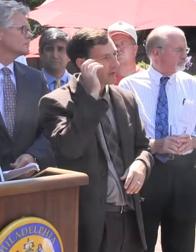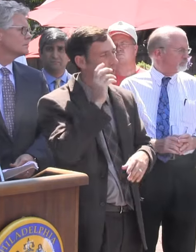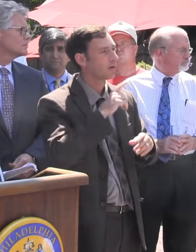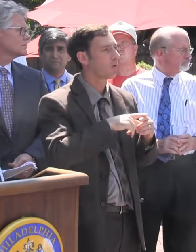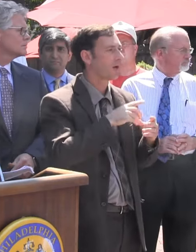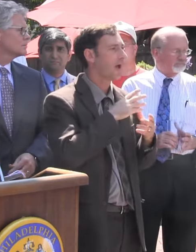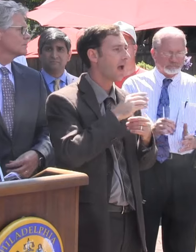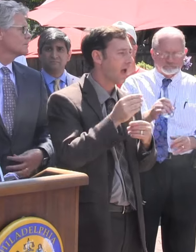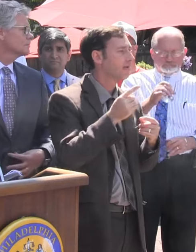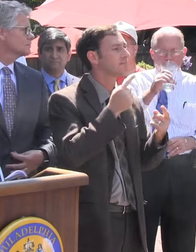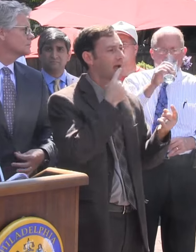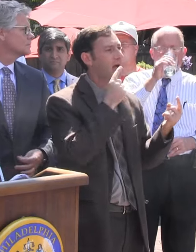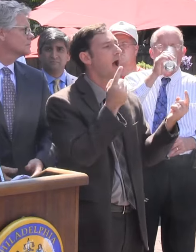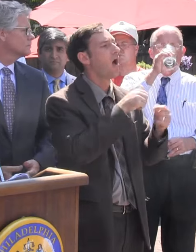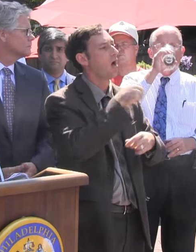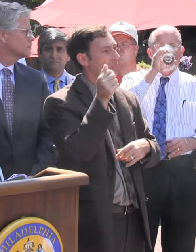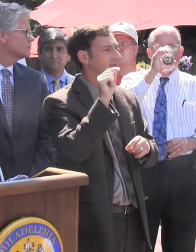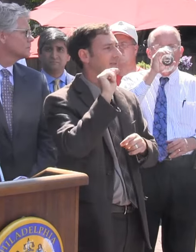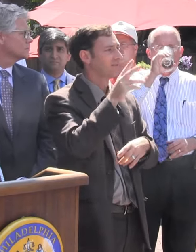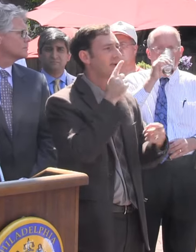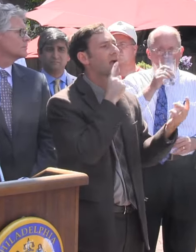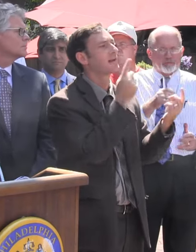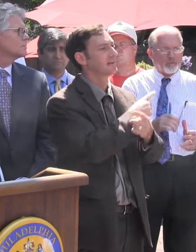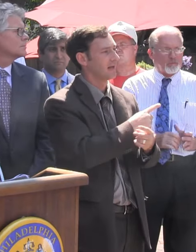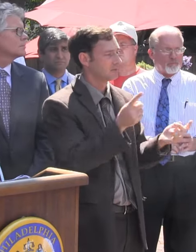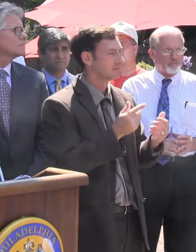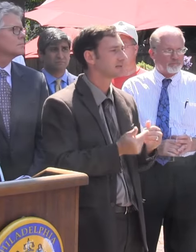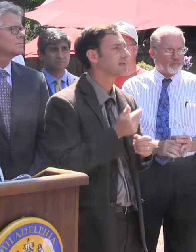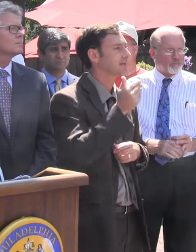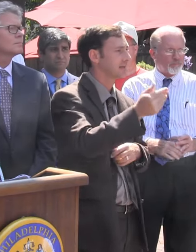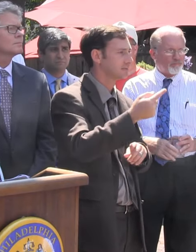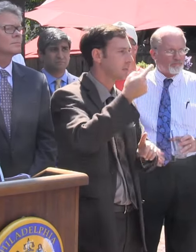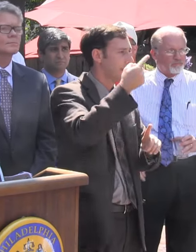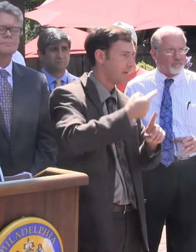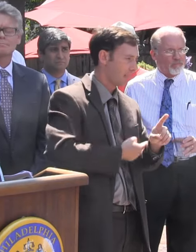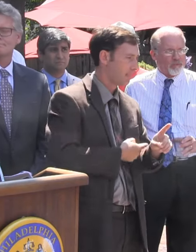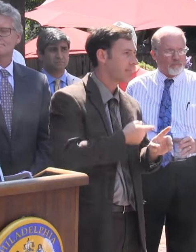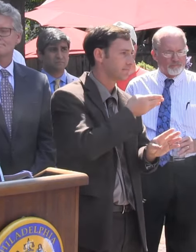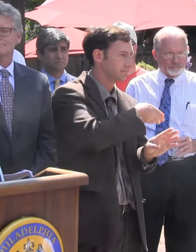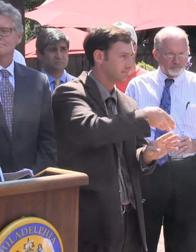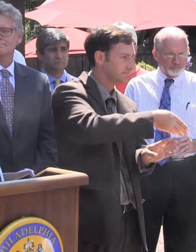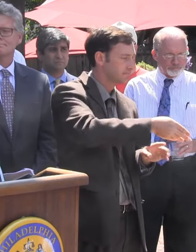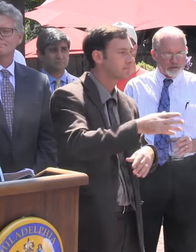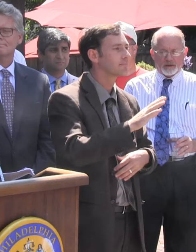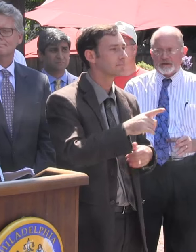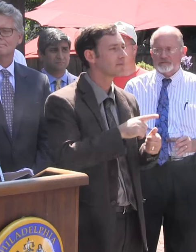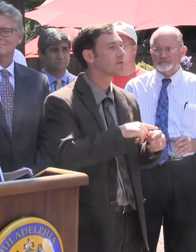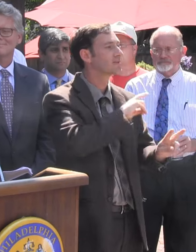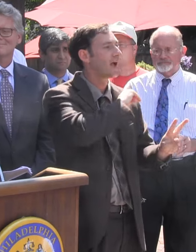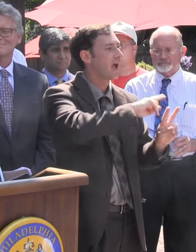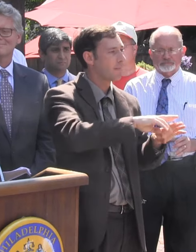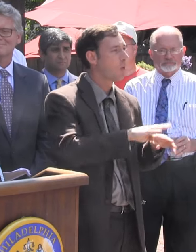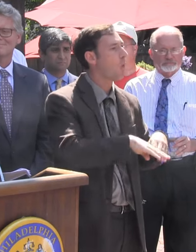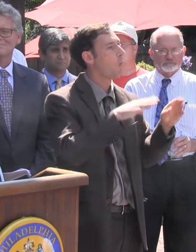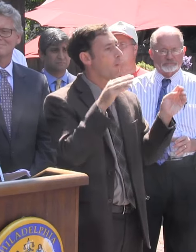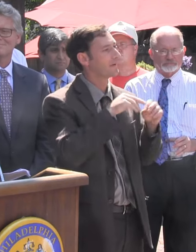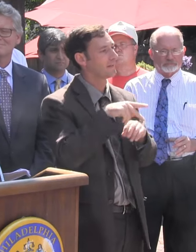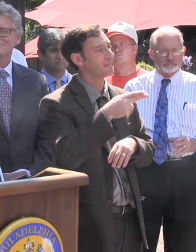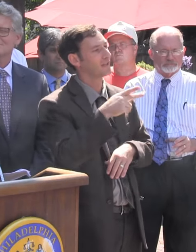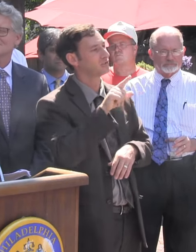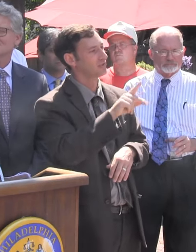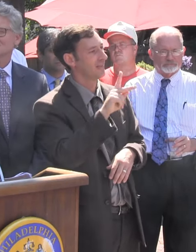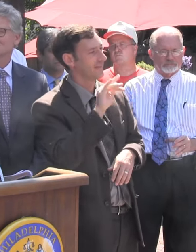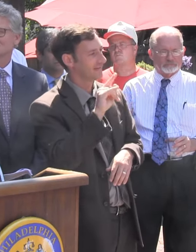public service announcements, over the course of the next month. First, #openinphl kits.